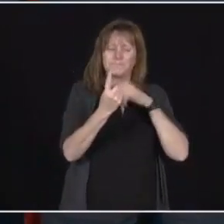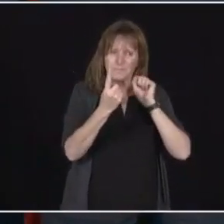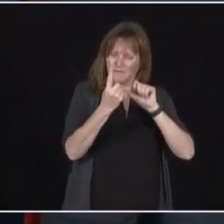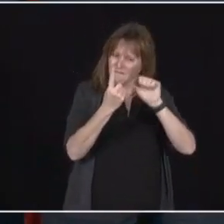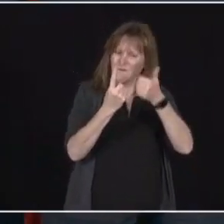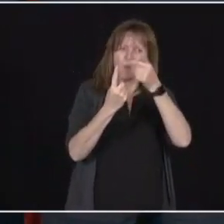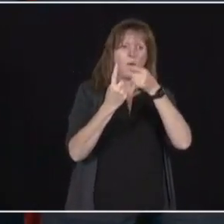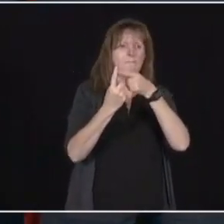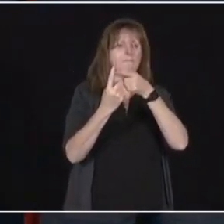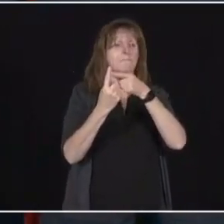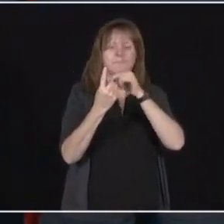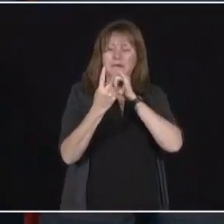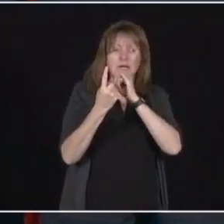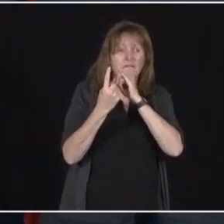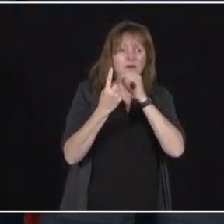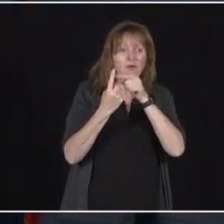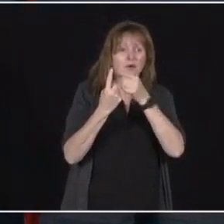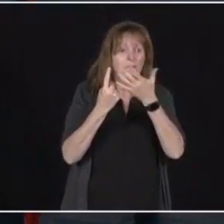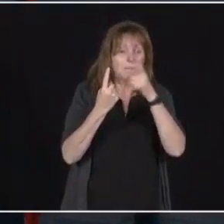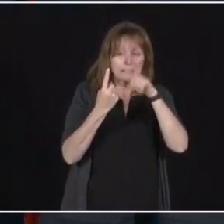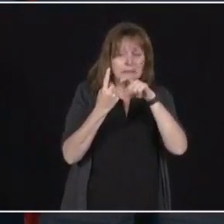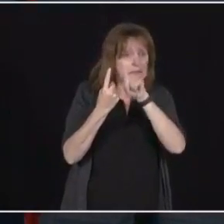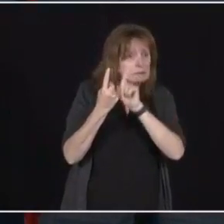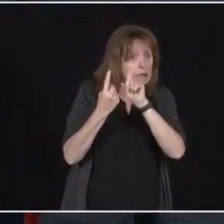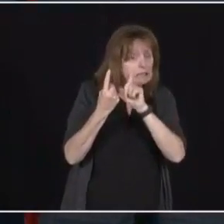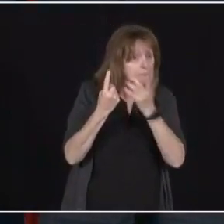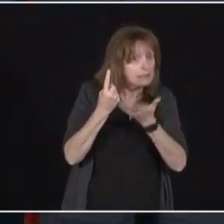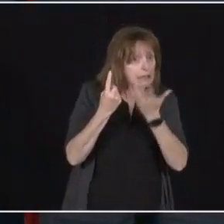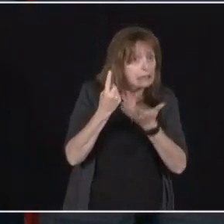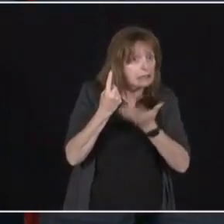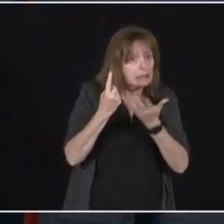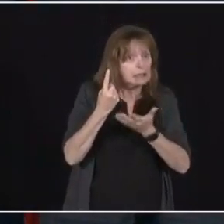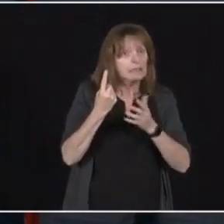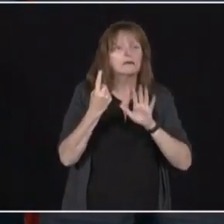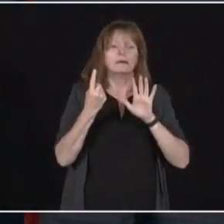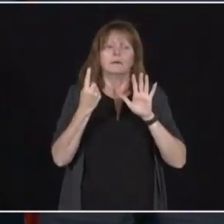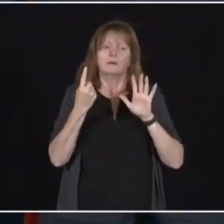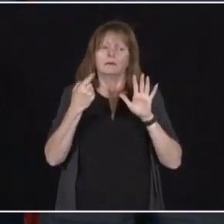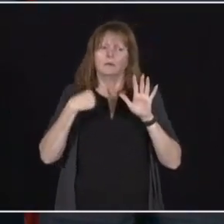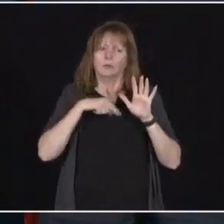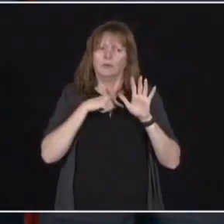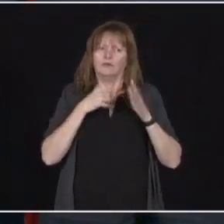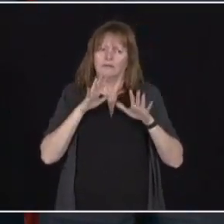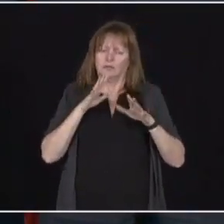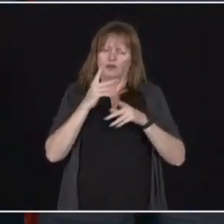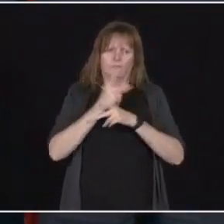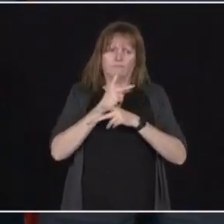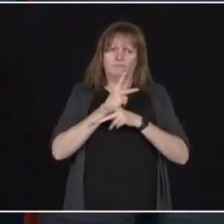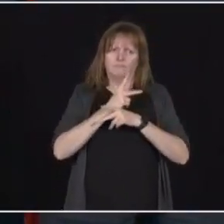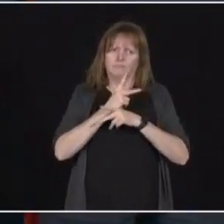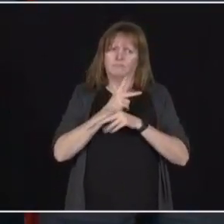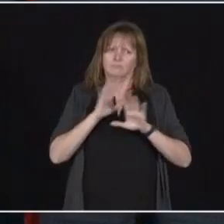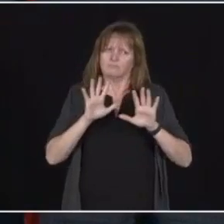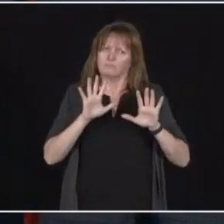Anti-follow-up -- follow-up on any context to make sure that they are safe and healthy or perhaps they need to be tested as well.